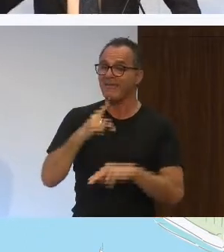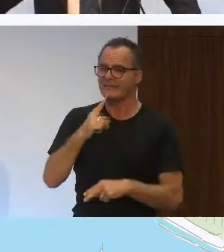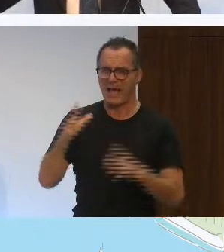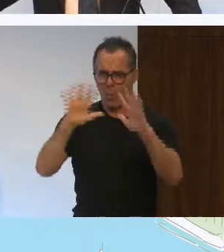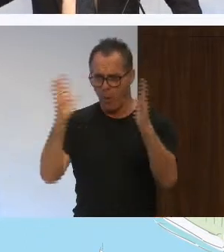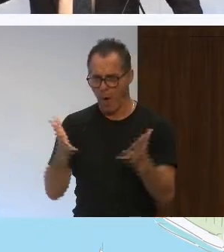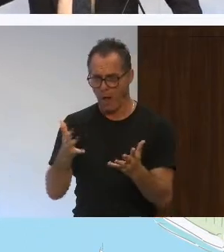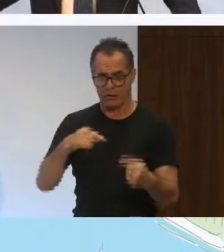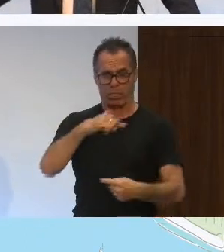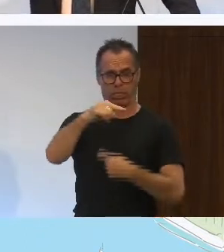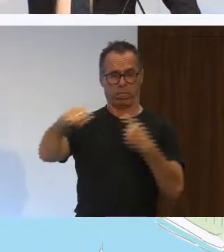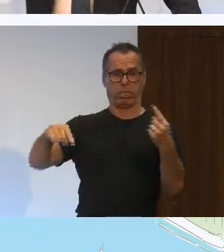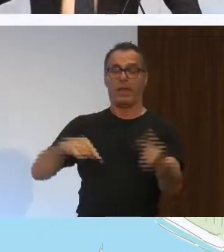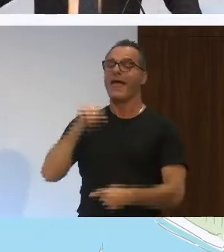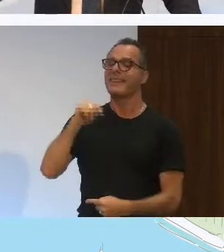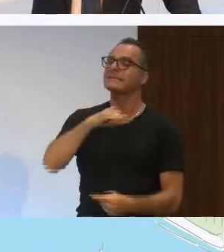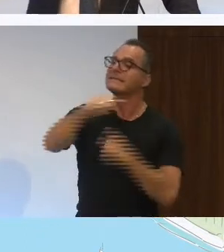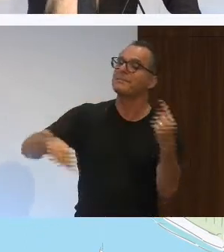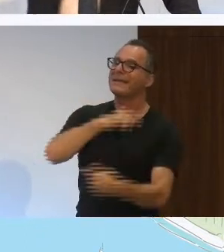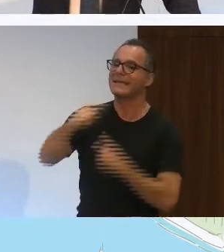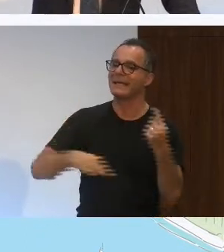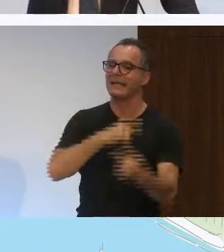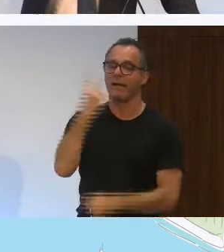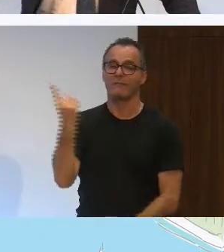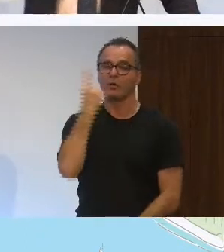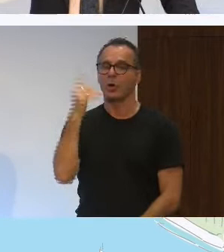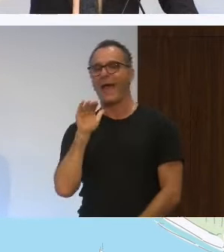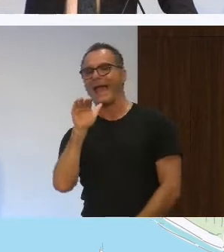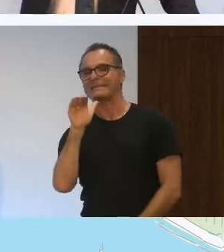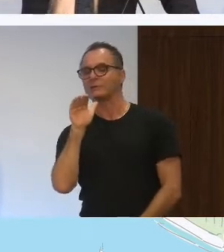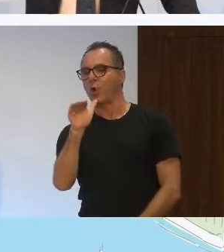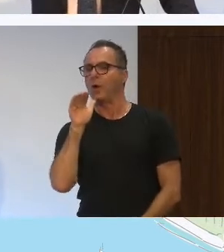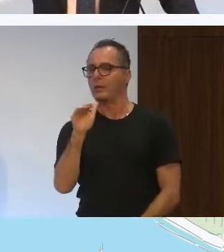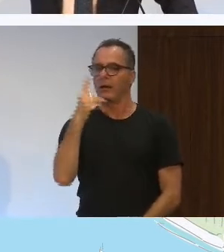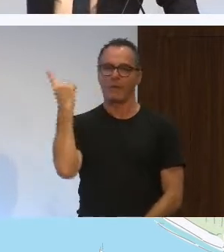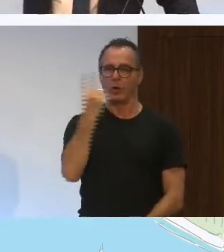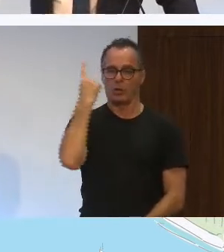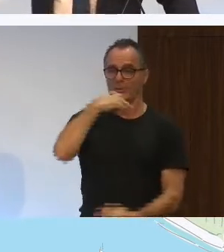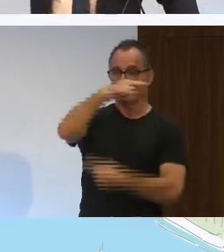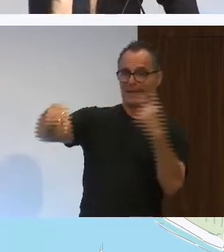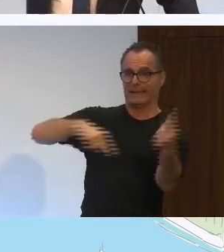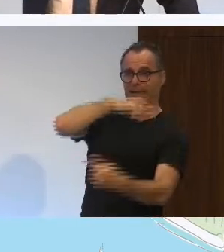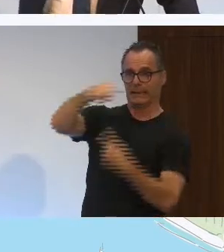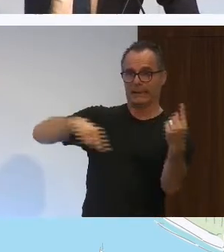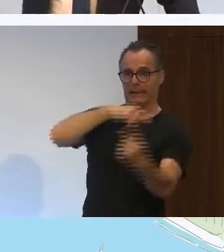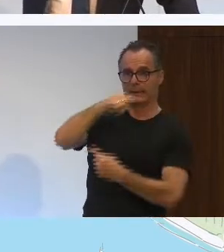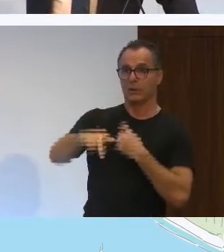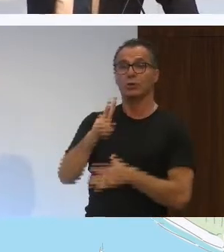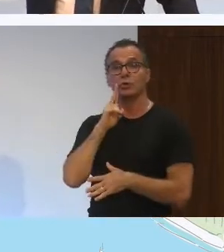We call that a spinning vertigo or external vertigo. With everything spinning around, you can see the this the last image.